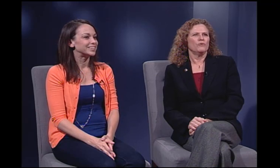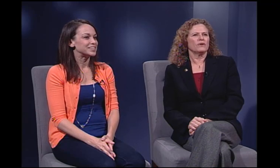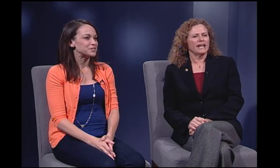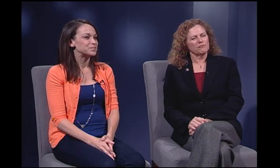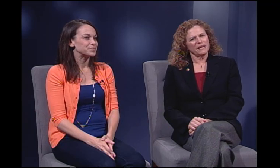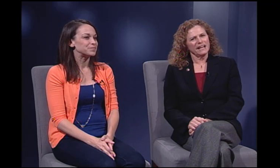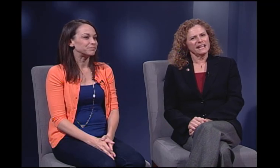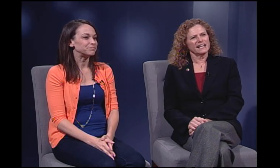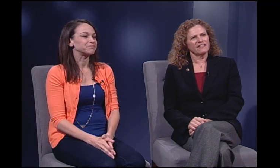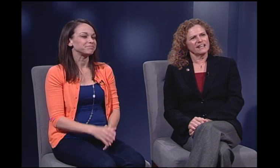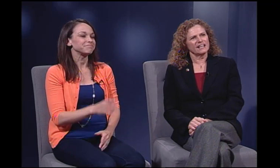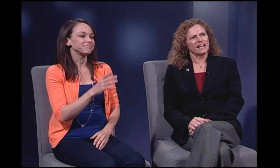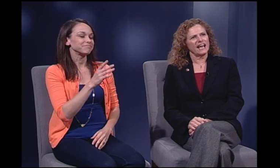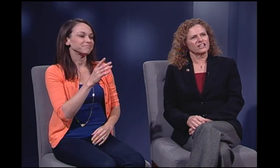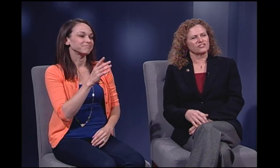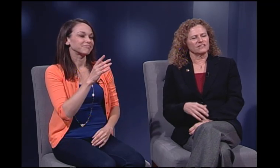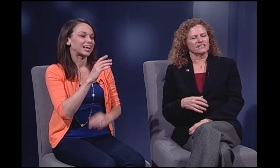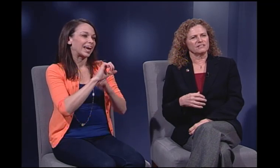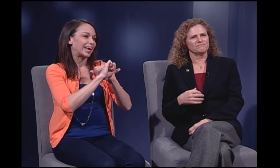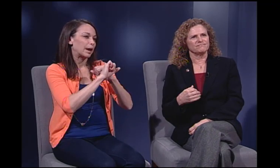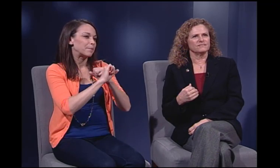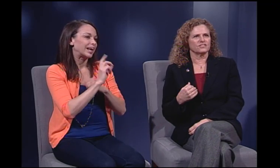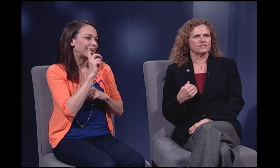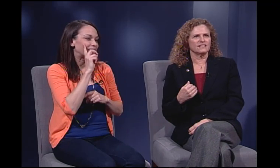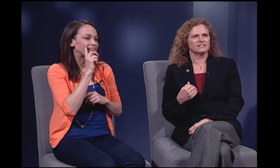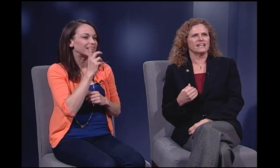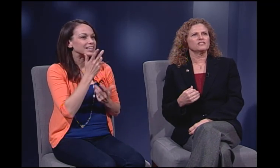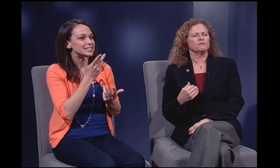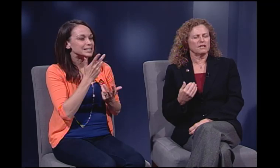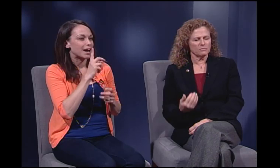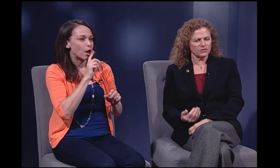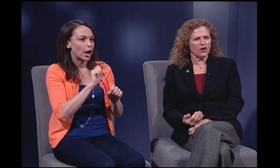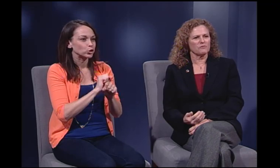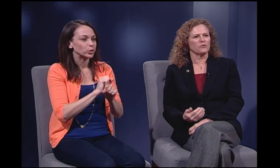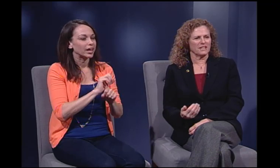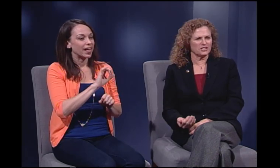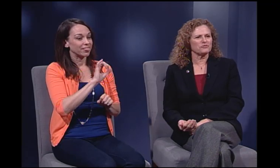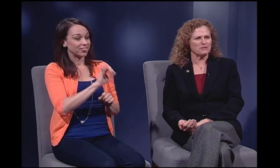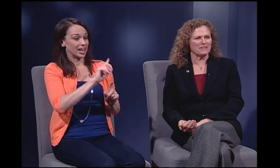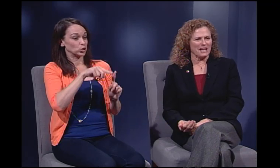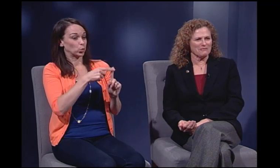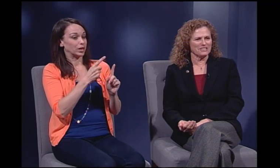Well, campaigning I think actually, that's when people talk more in extreme language,